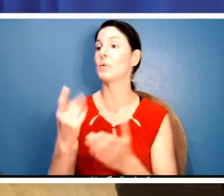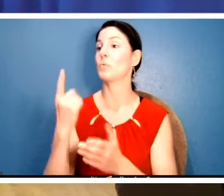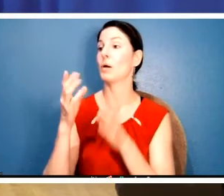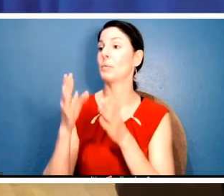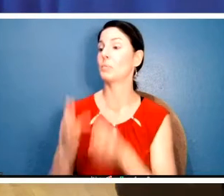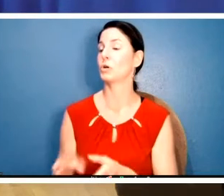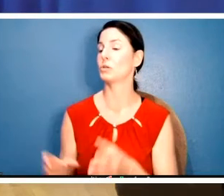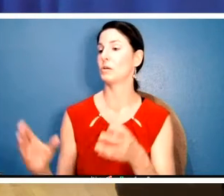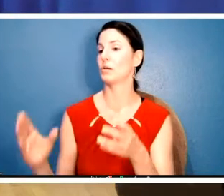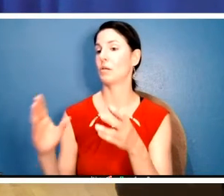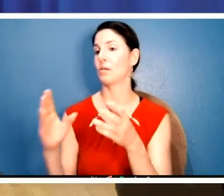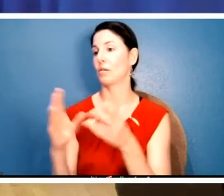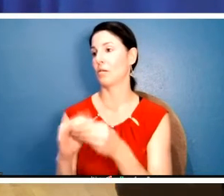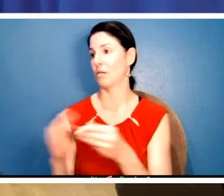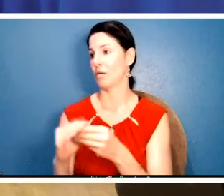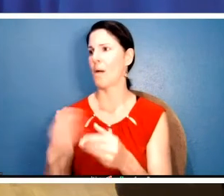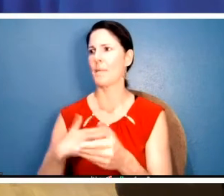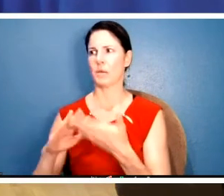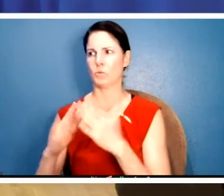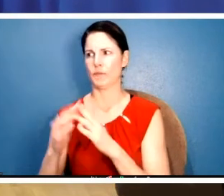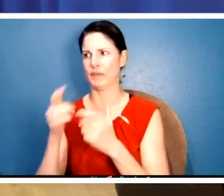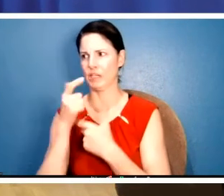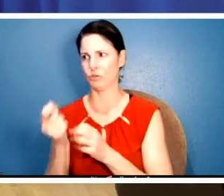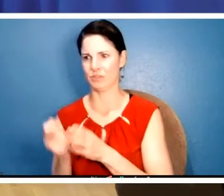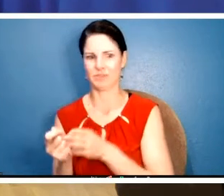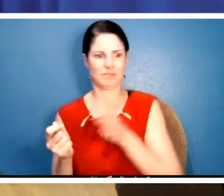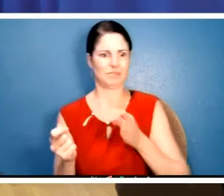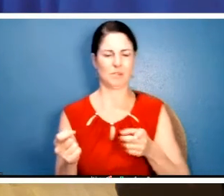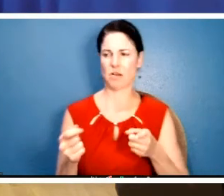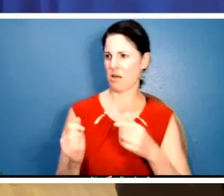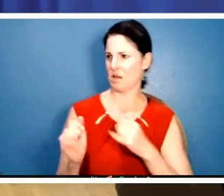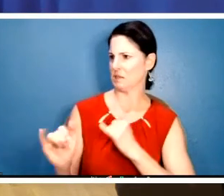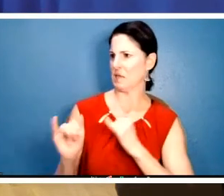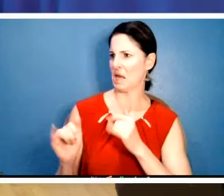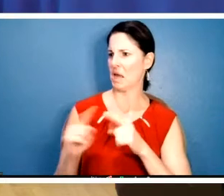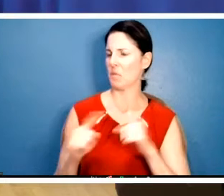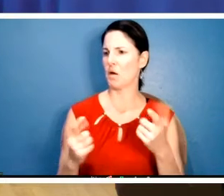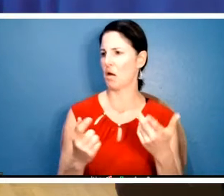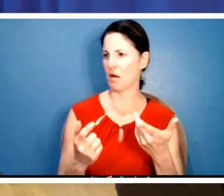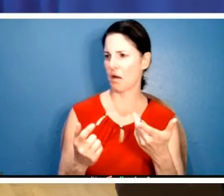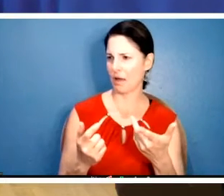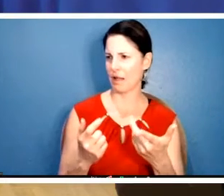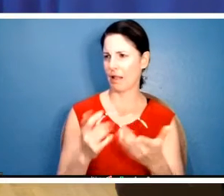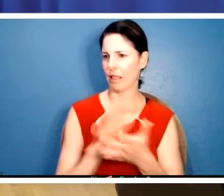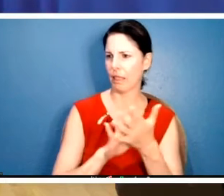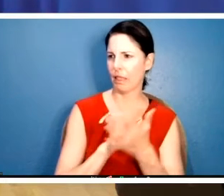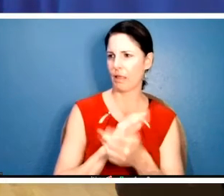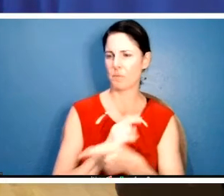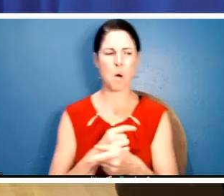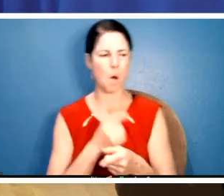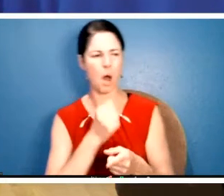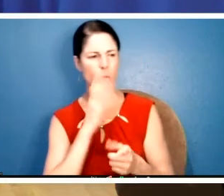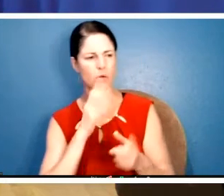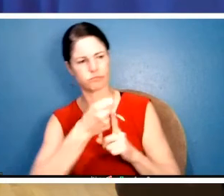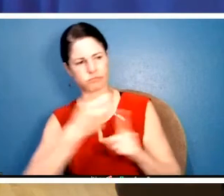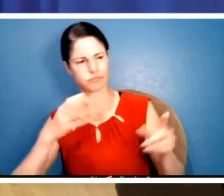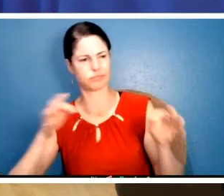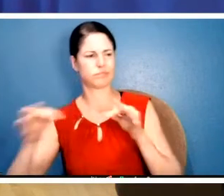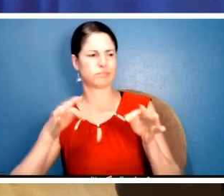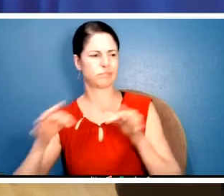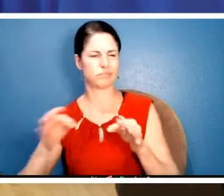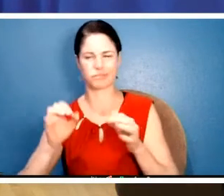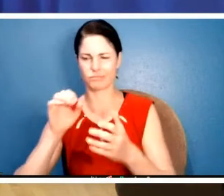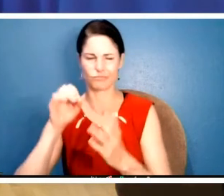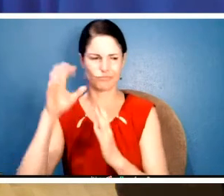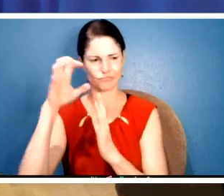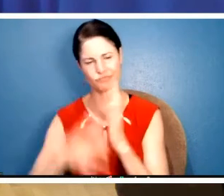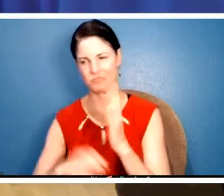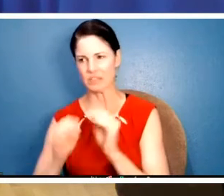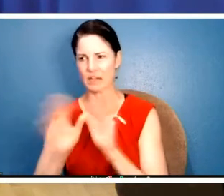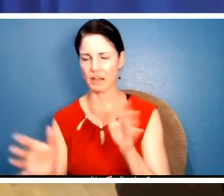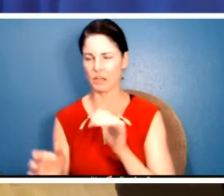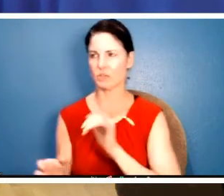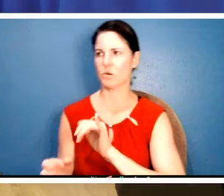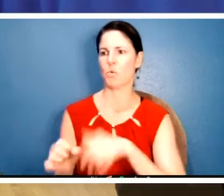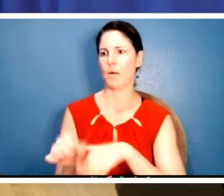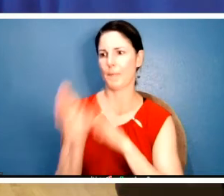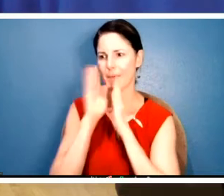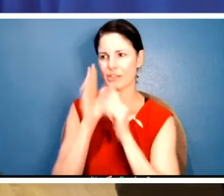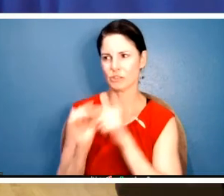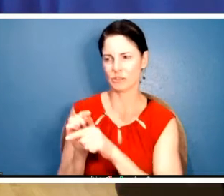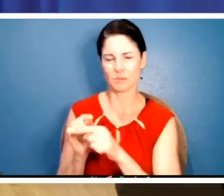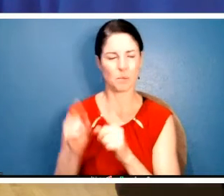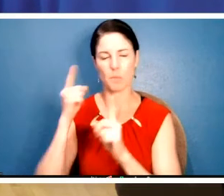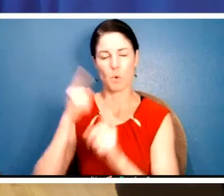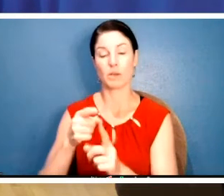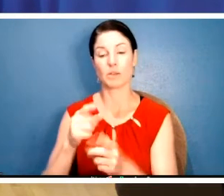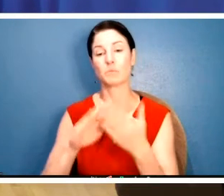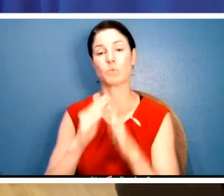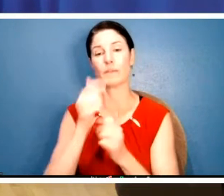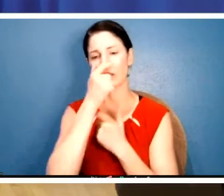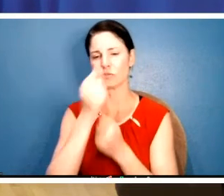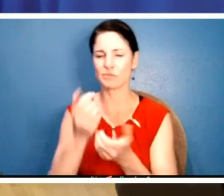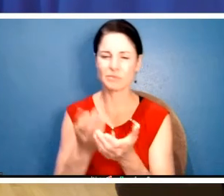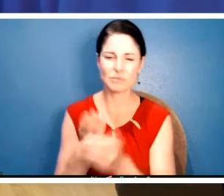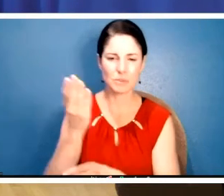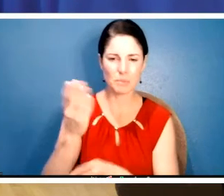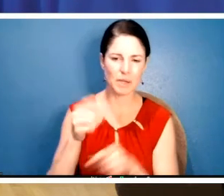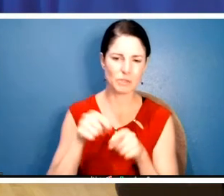SacGov: better than someone else, so please, no to that communities of interest form map submissions are open to anyone, there is no requirement to submit your community of interest during this process.